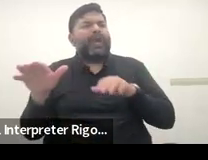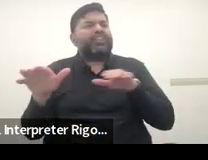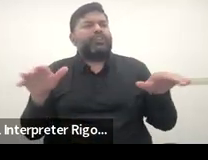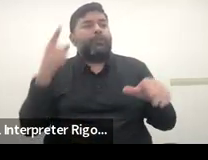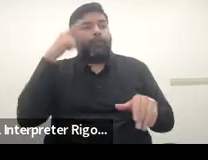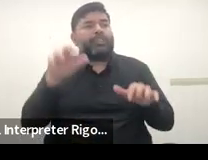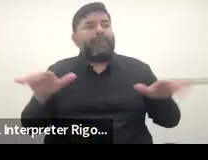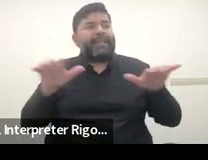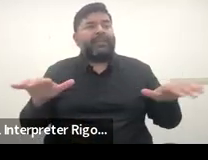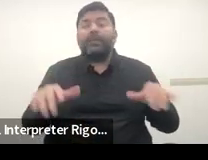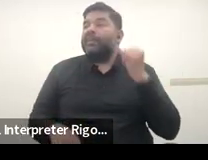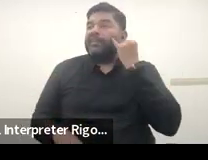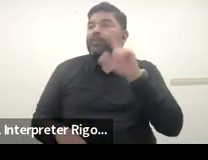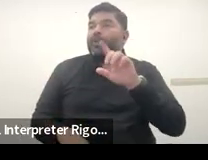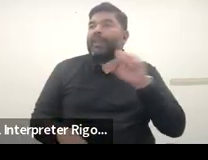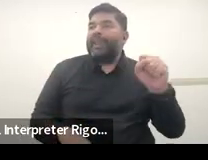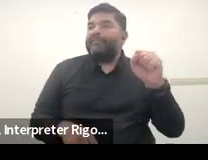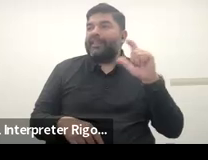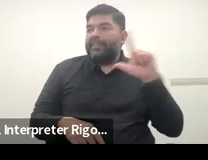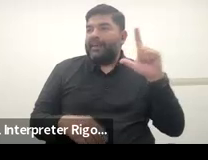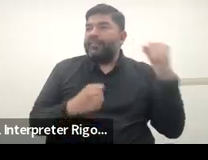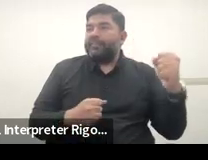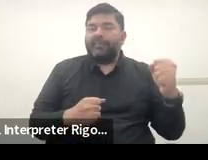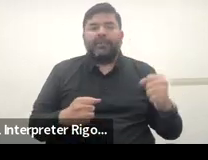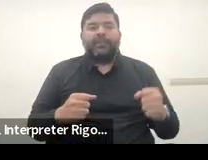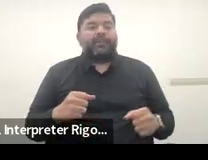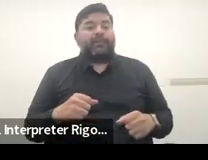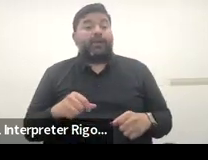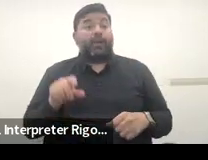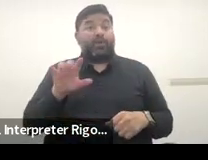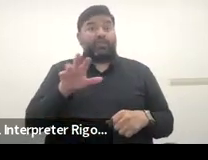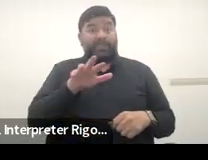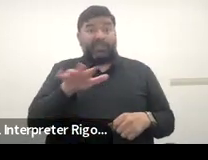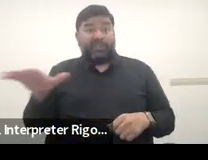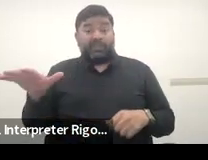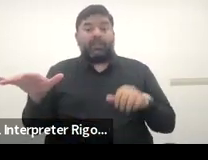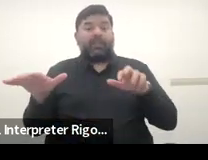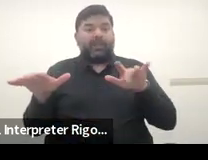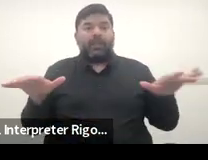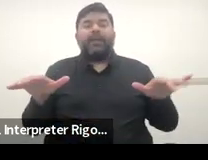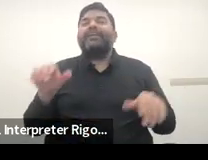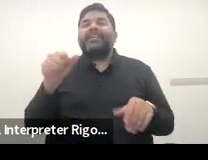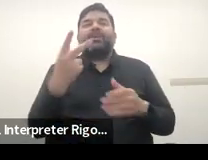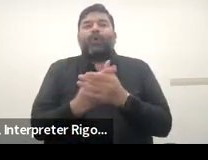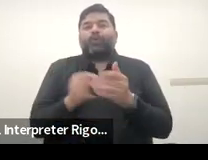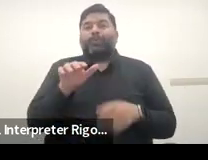look different than if you're right-handed. AUDIENCE MEMBER: No no, I mean vote (signing VOTE) Lee: Vote is gonna go like in the hand unless you're